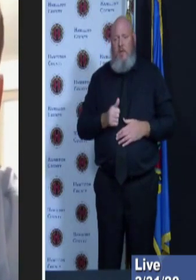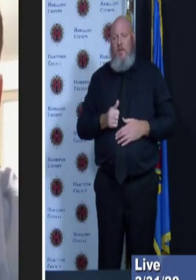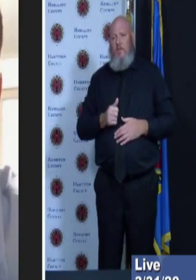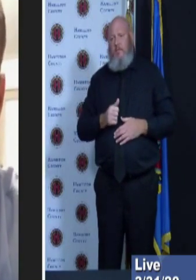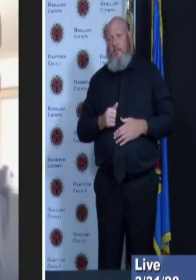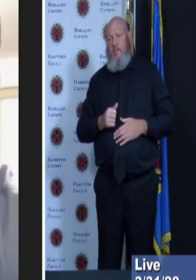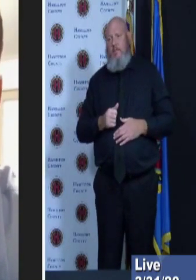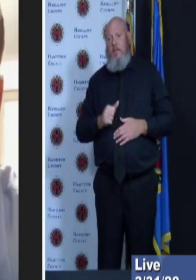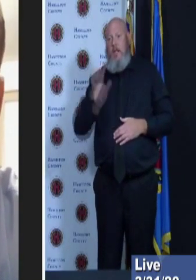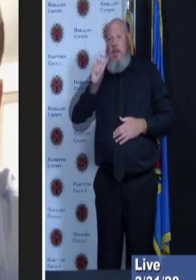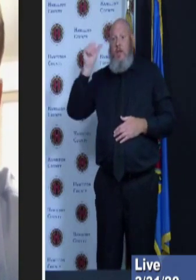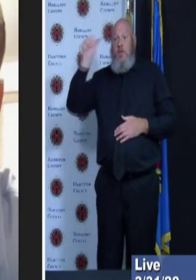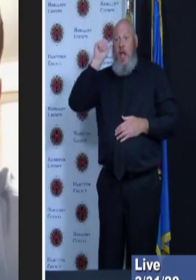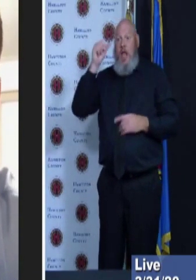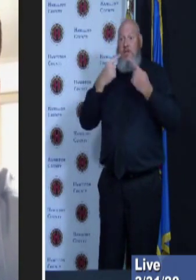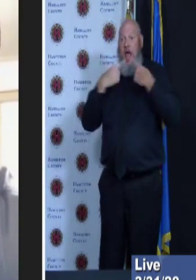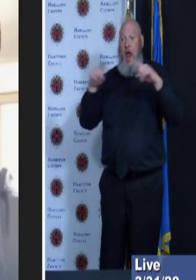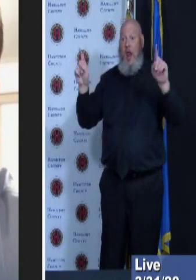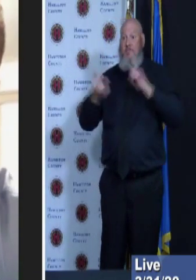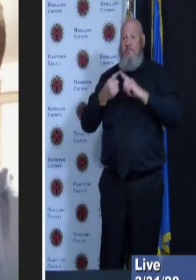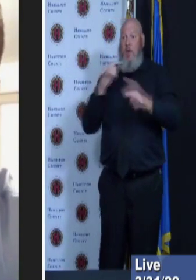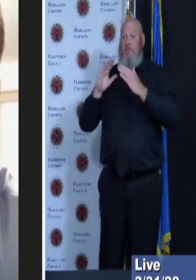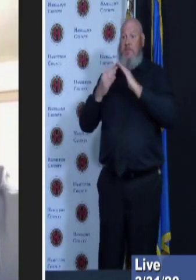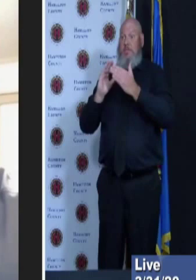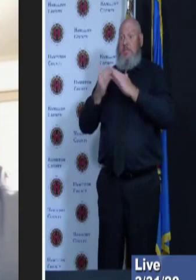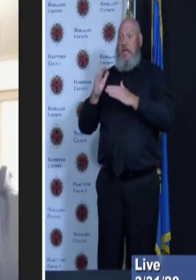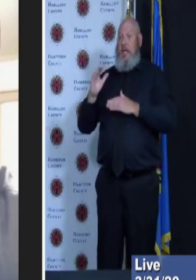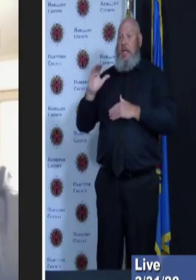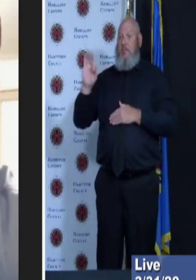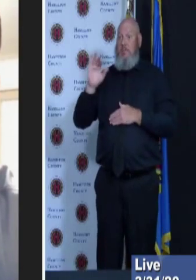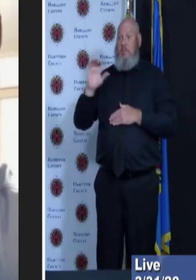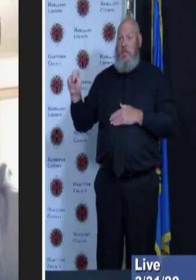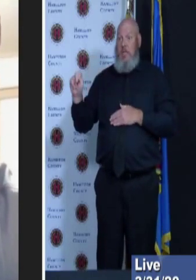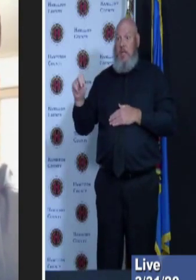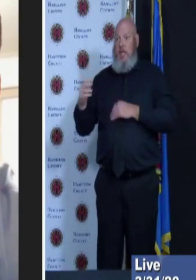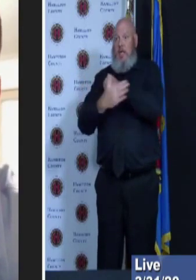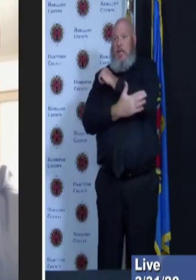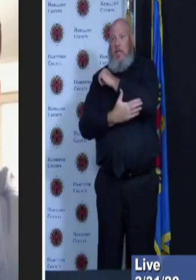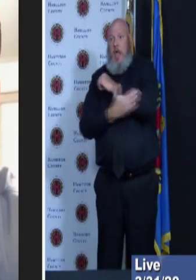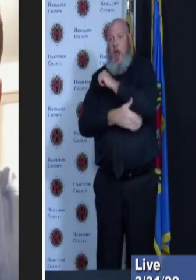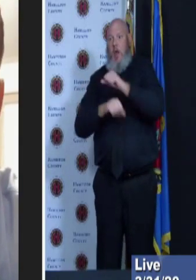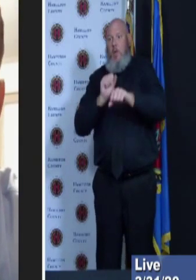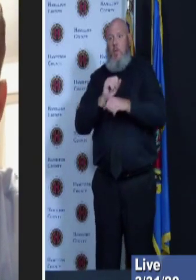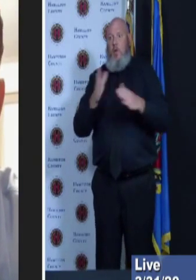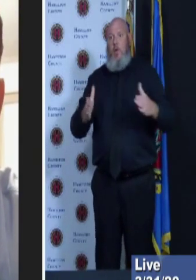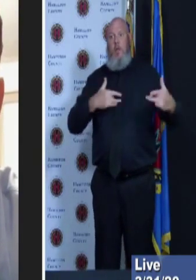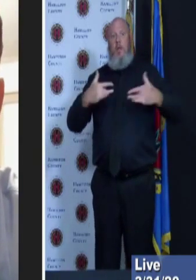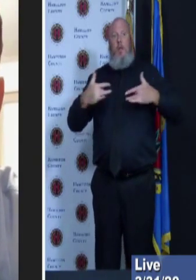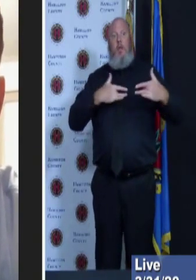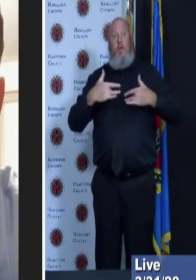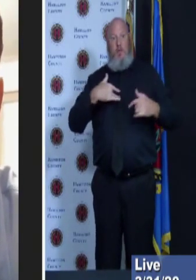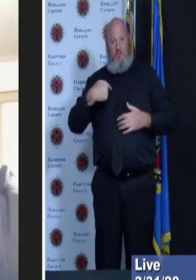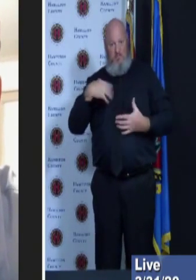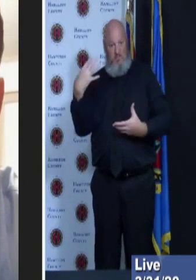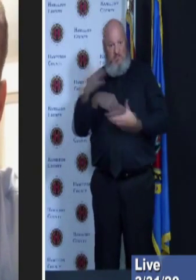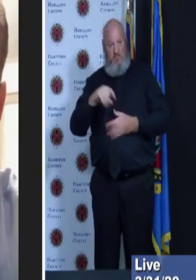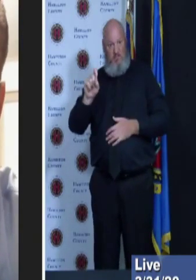the city a lot of county workers are concerned what can you say other than